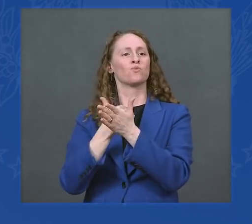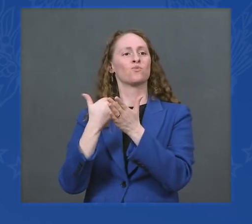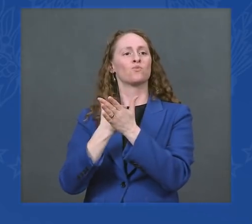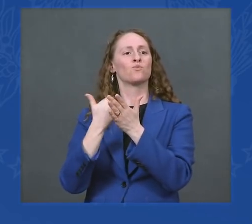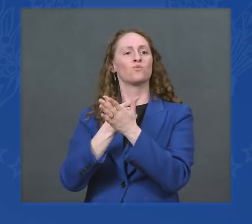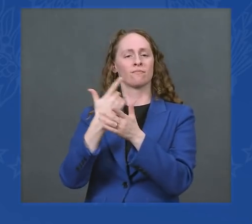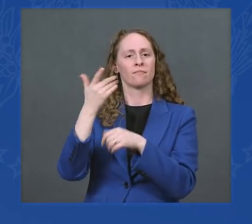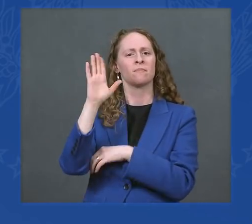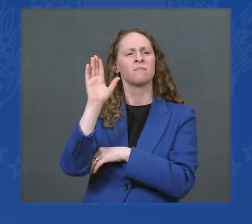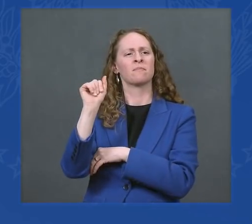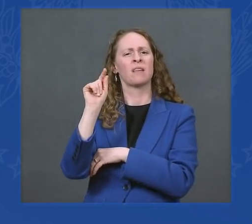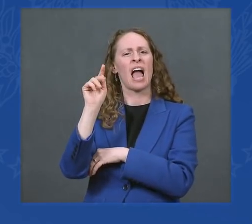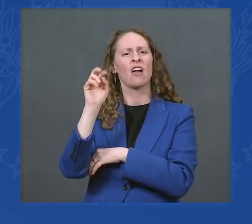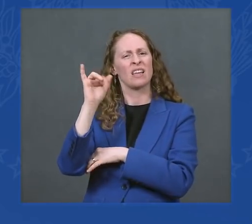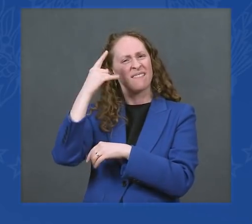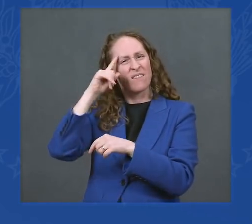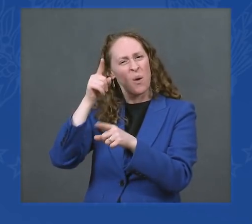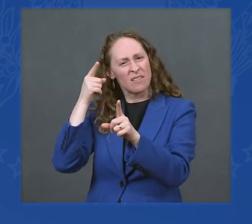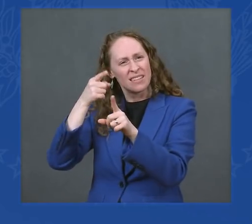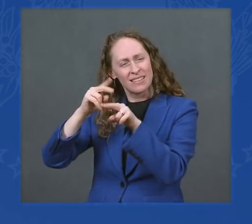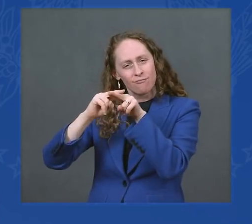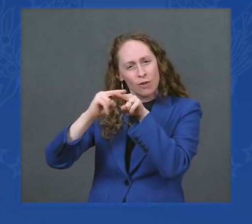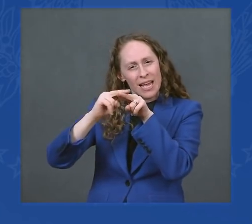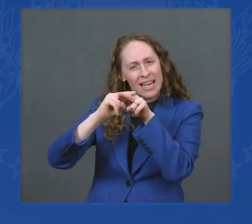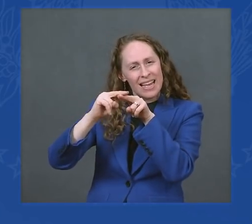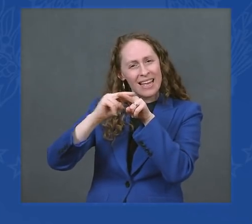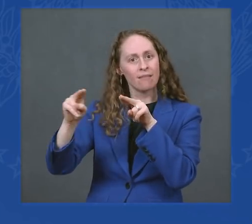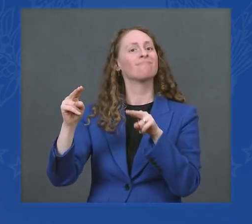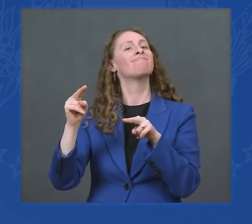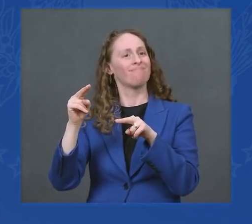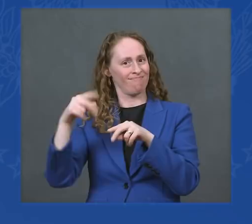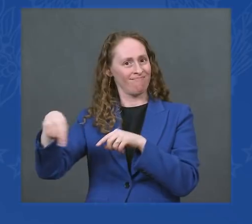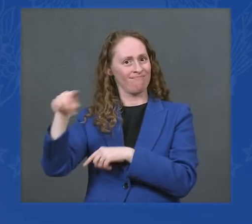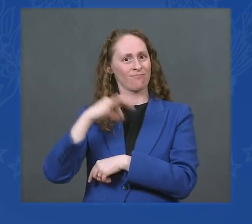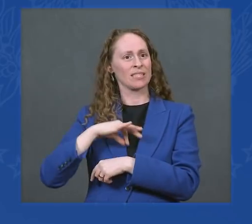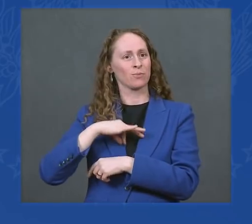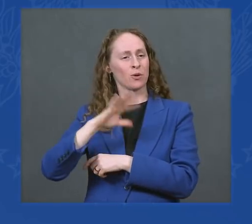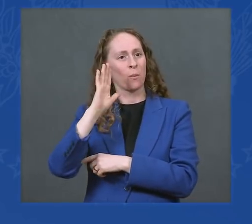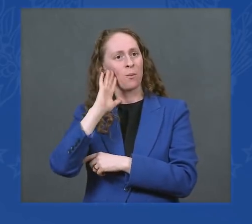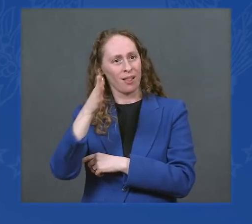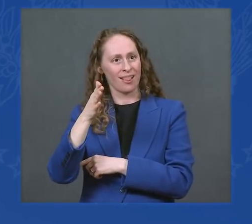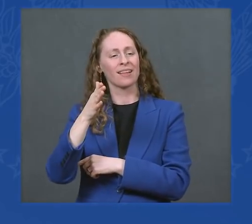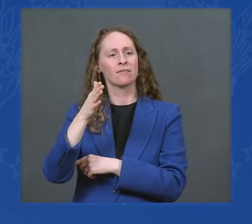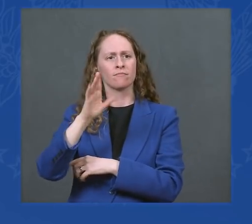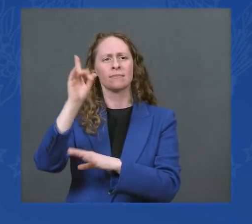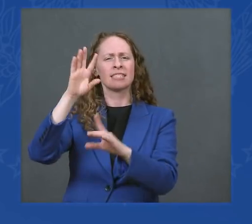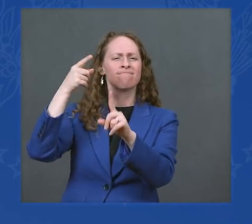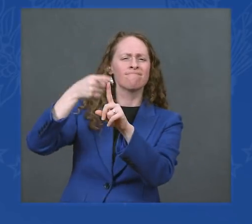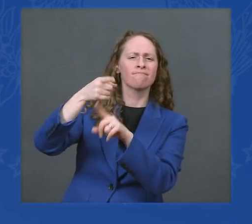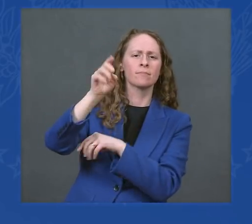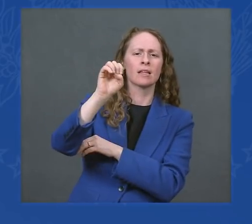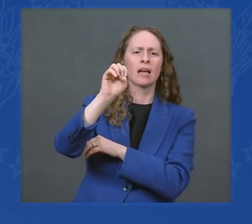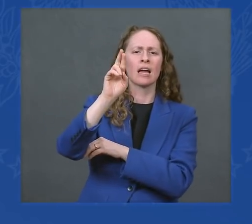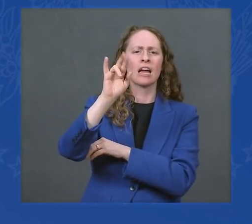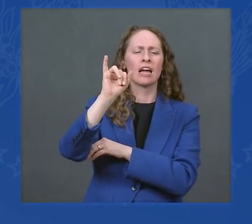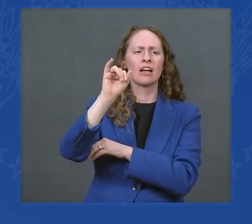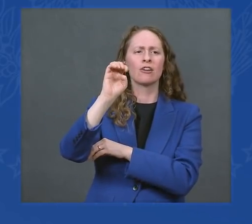built by American workers in Erie, Pennsylvania. And these locomotives aren't only going to be sold here in America and take a hell of a lot of --